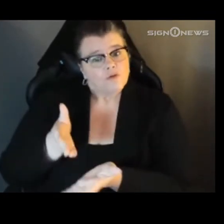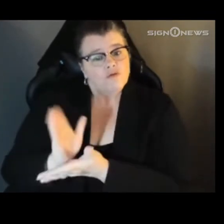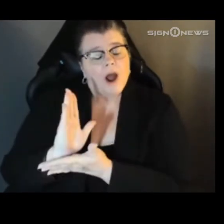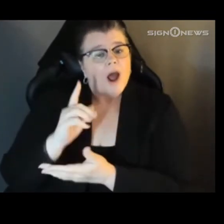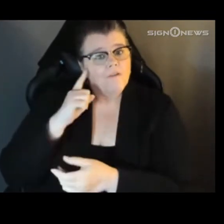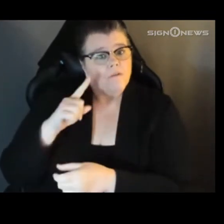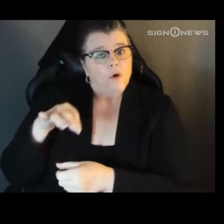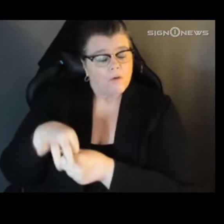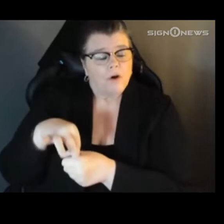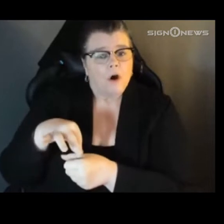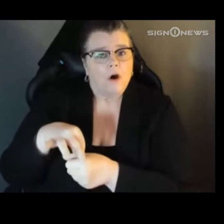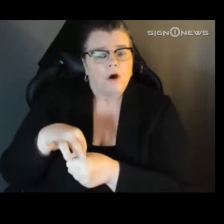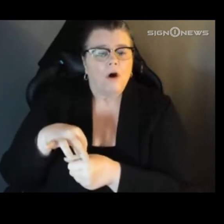unless it is specifically stated that